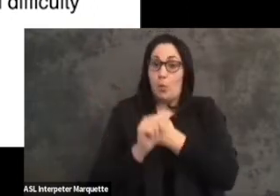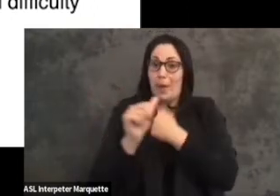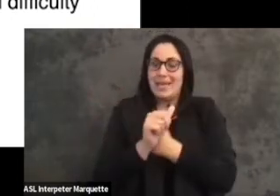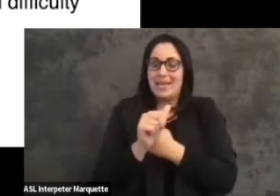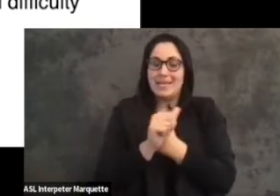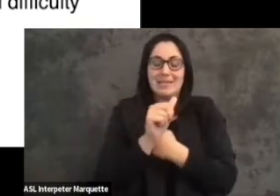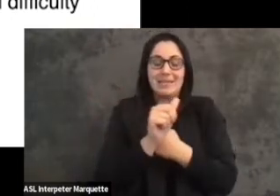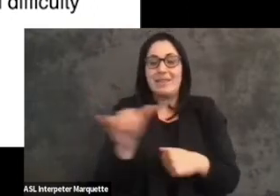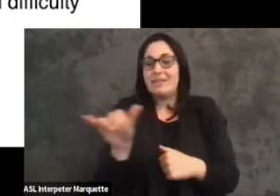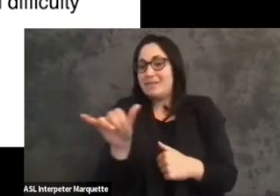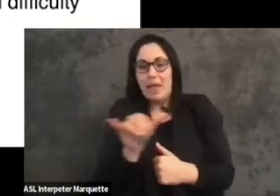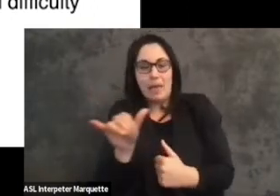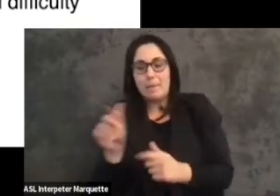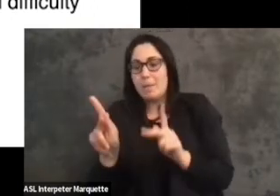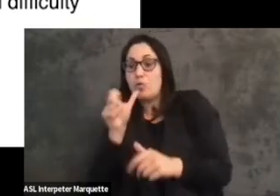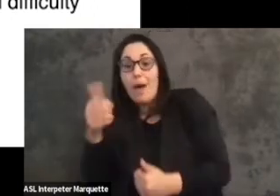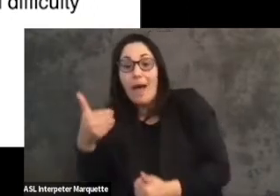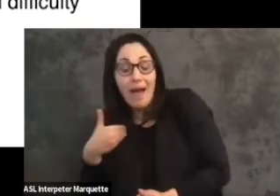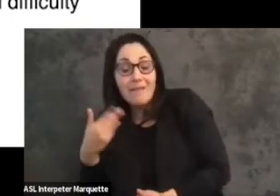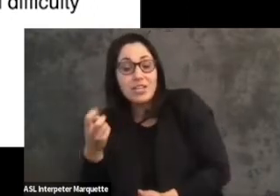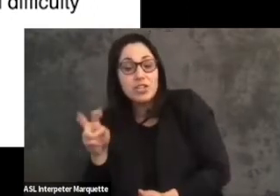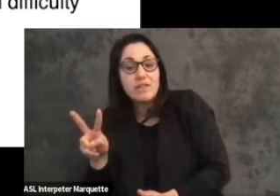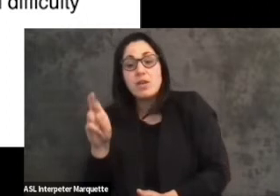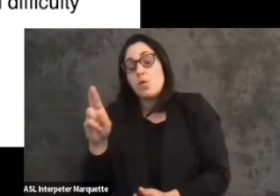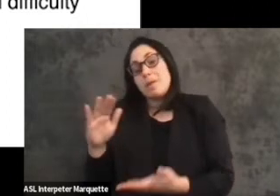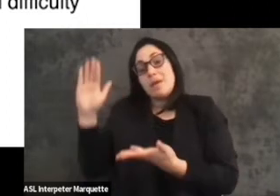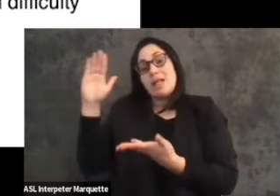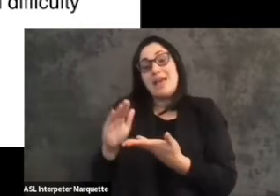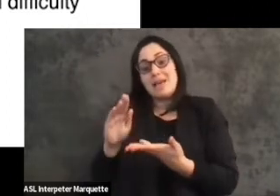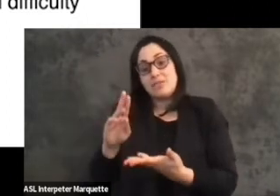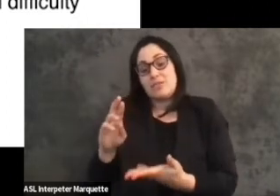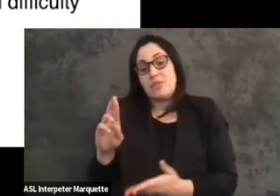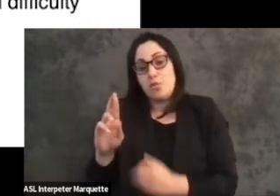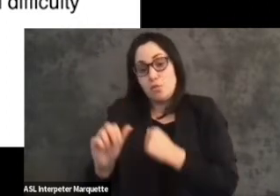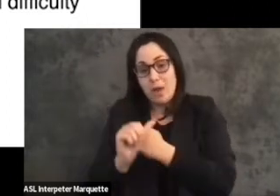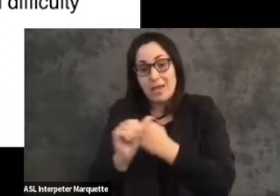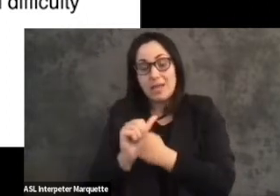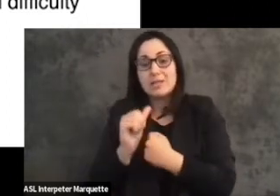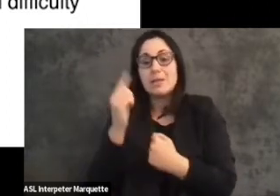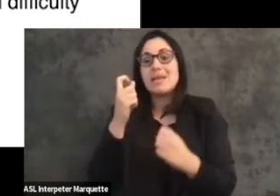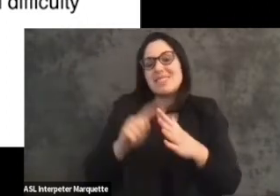COVID, among people with HIV, it seems to be that people with HIV are at similar risk